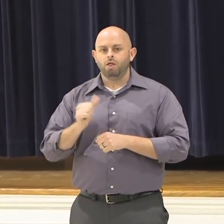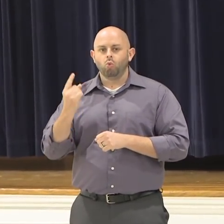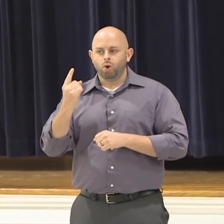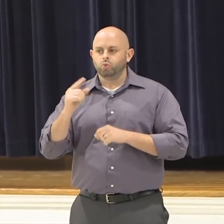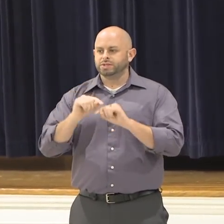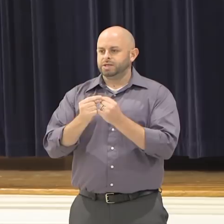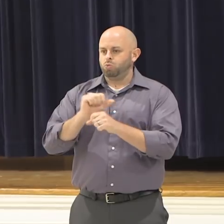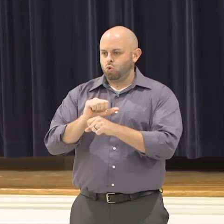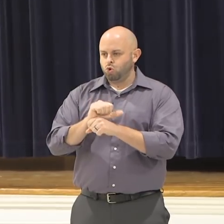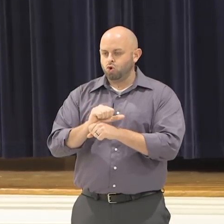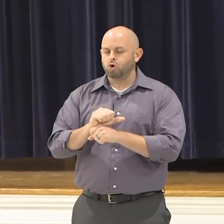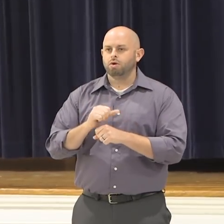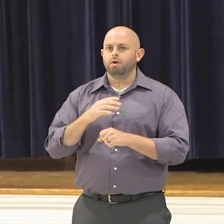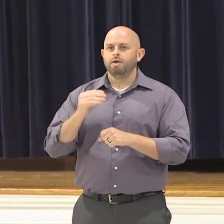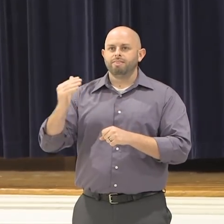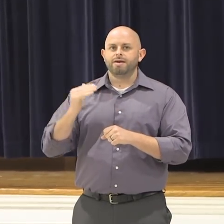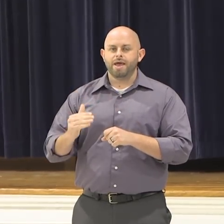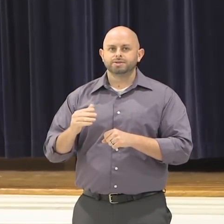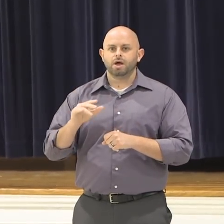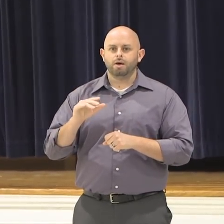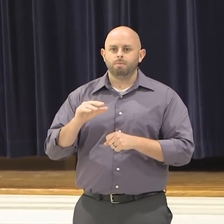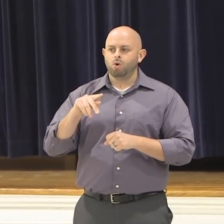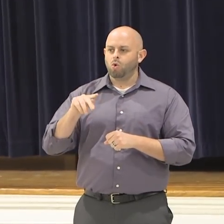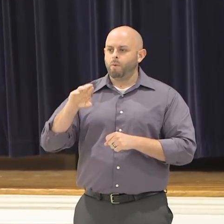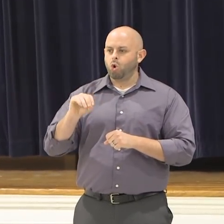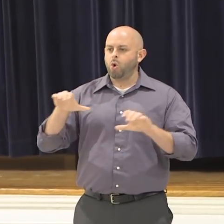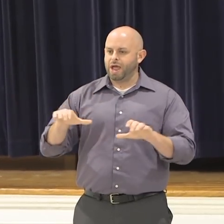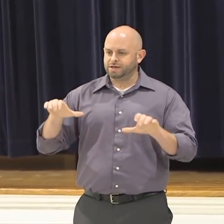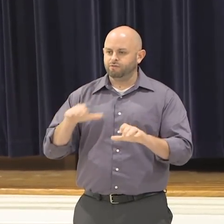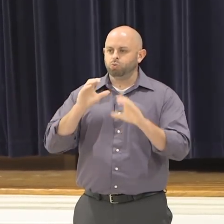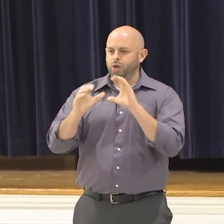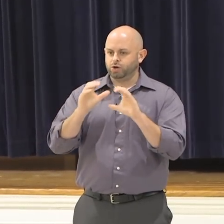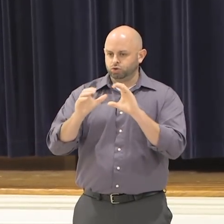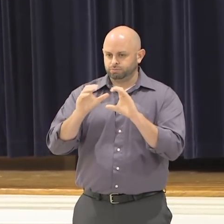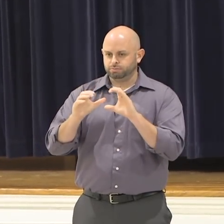teamwork the next is proactive communication right and communication is